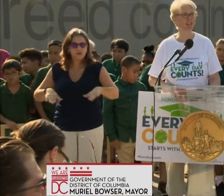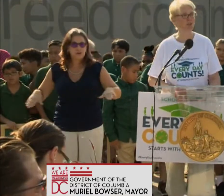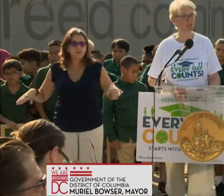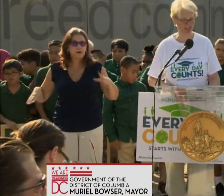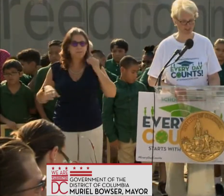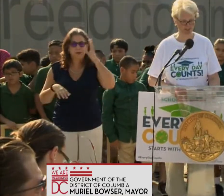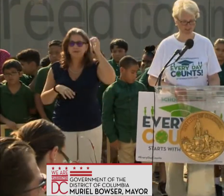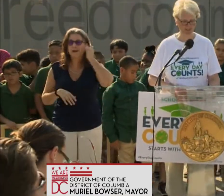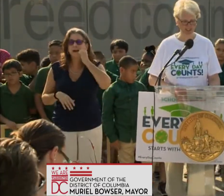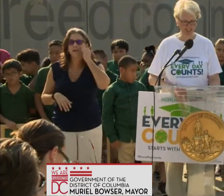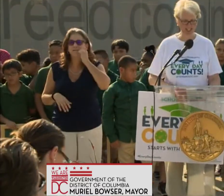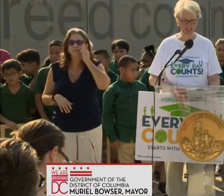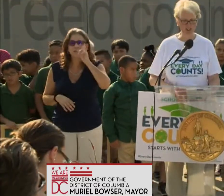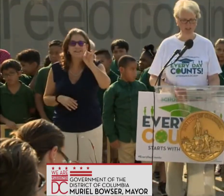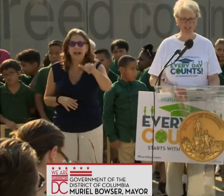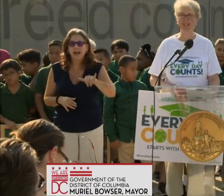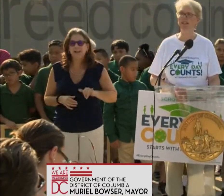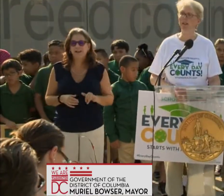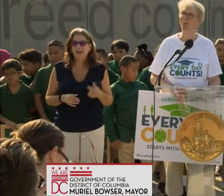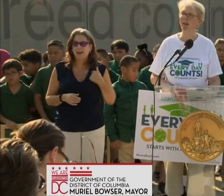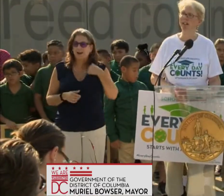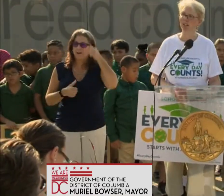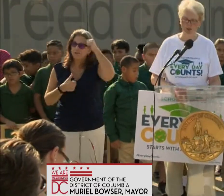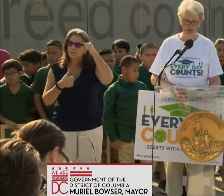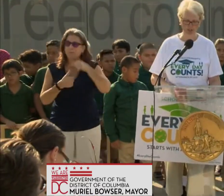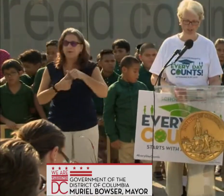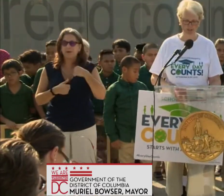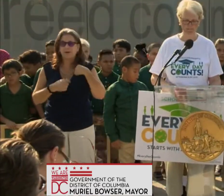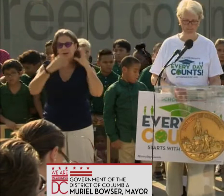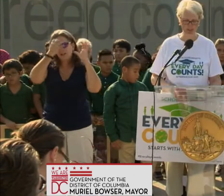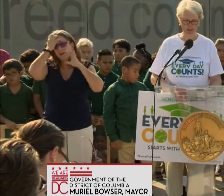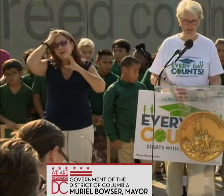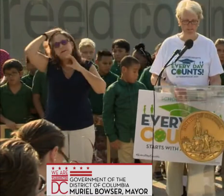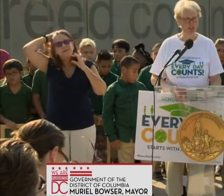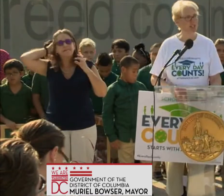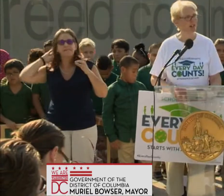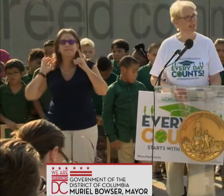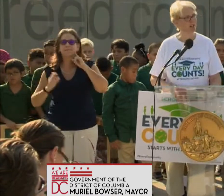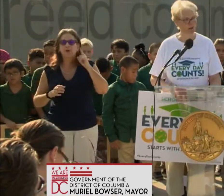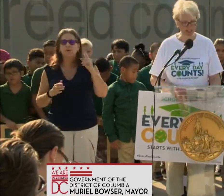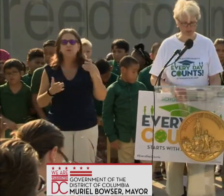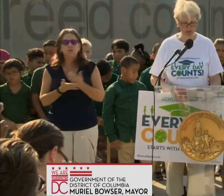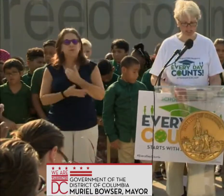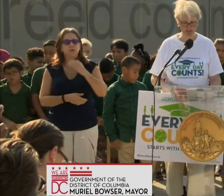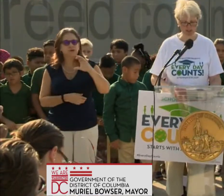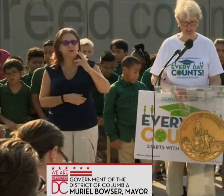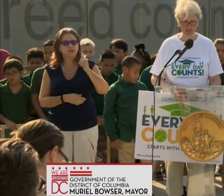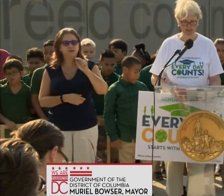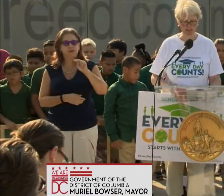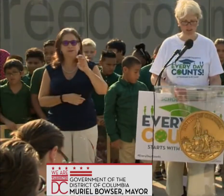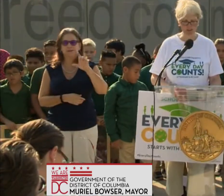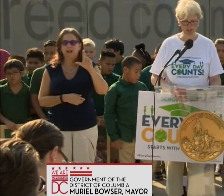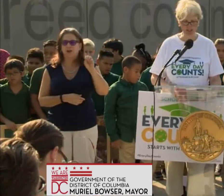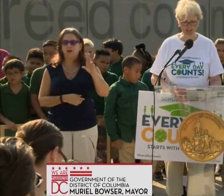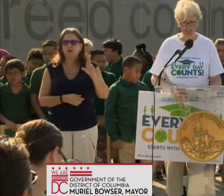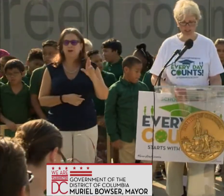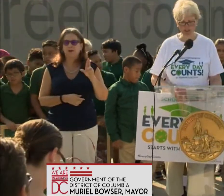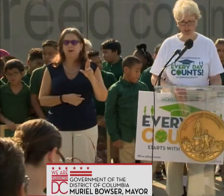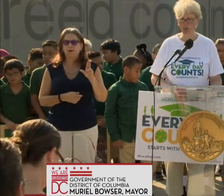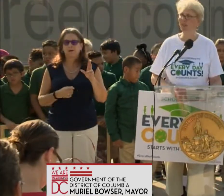a new chancellor and here's what they said they wanted a new chancellor a visionary who thinks strategically a resilient leader who can